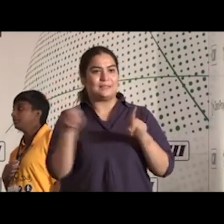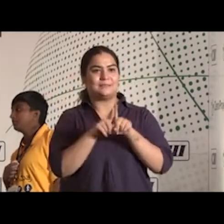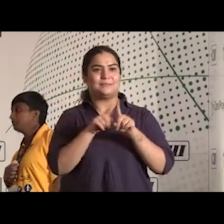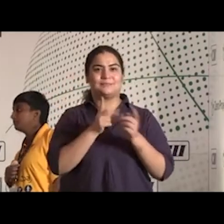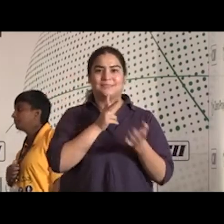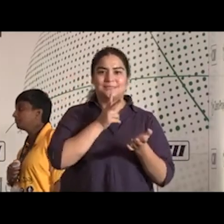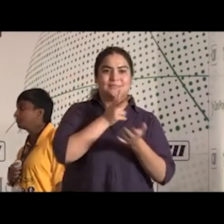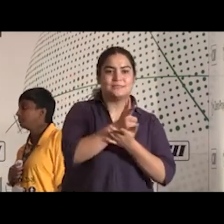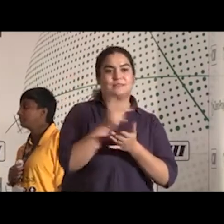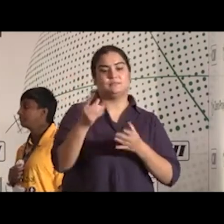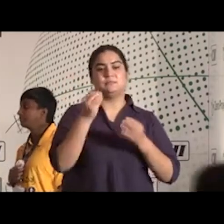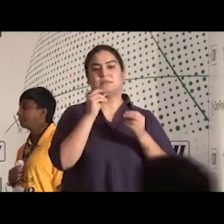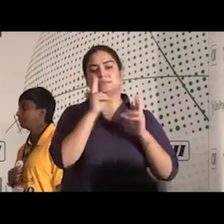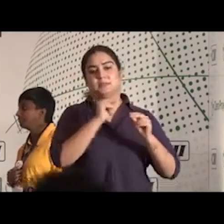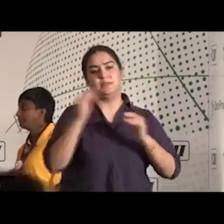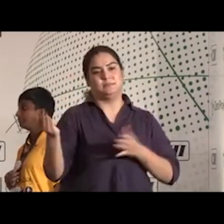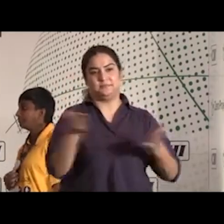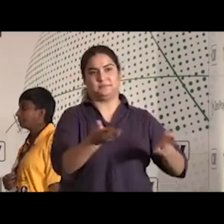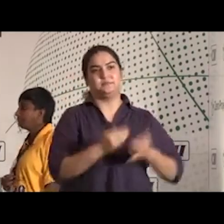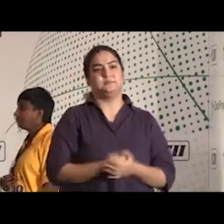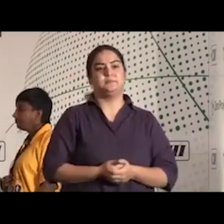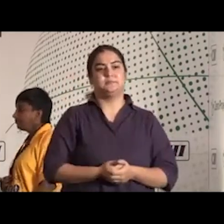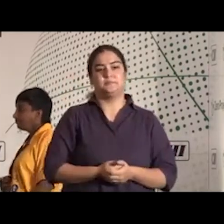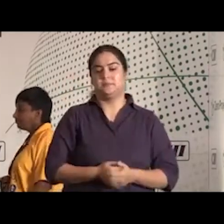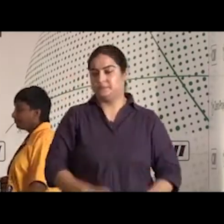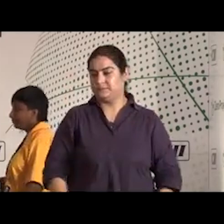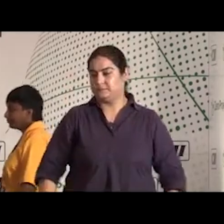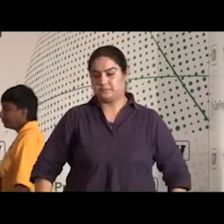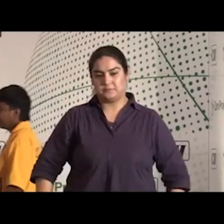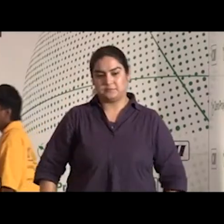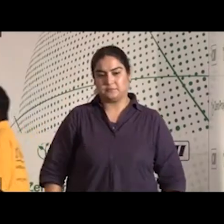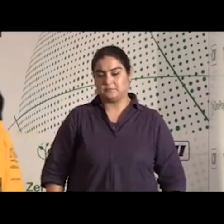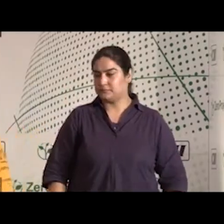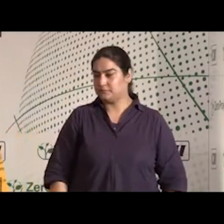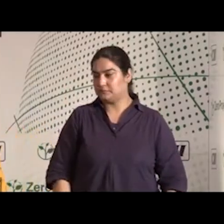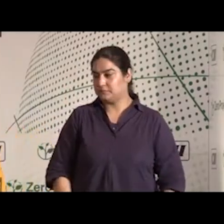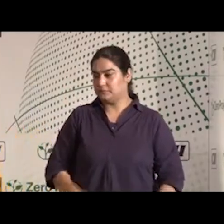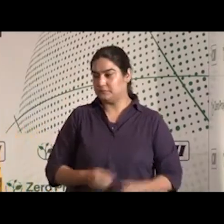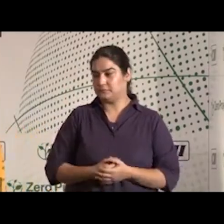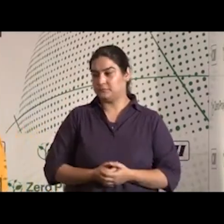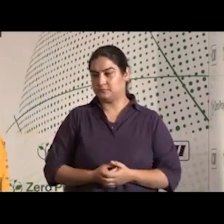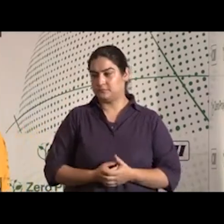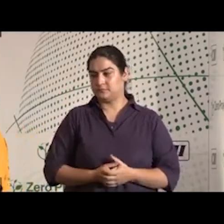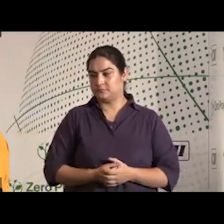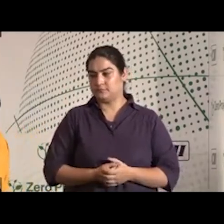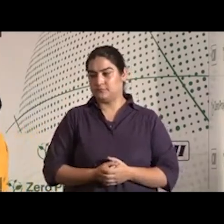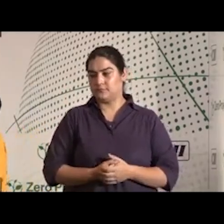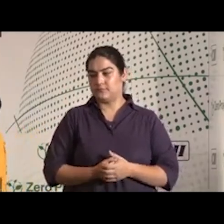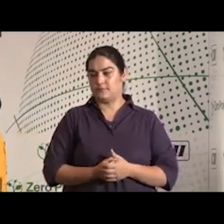What what do you.